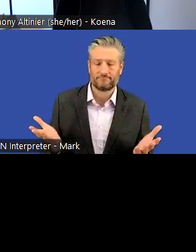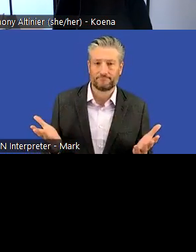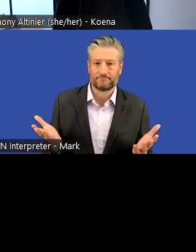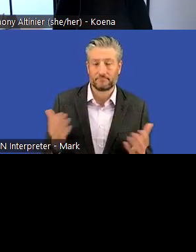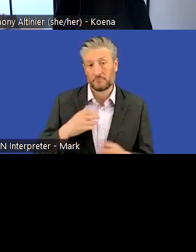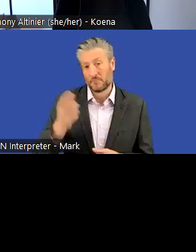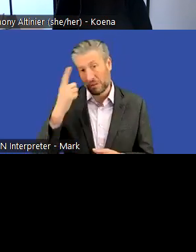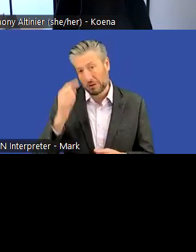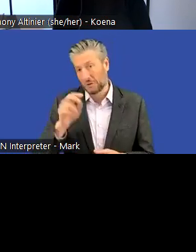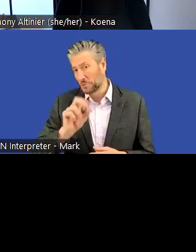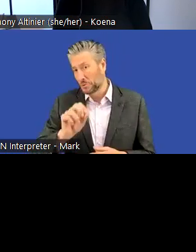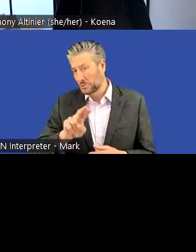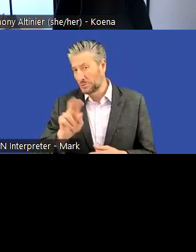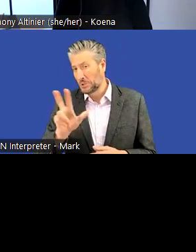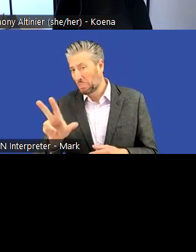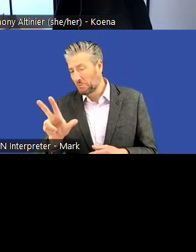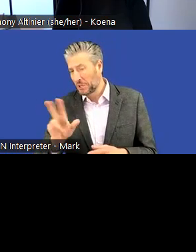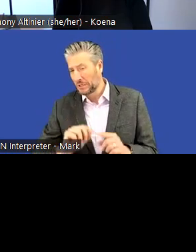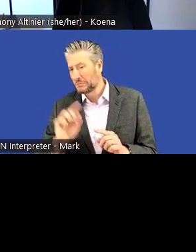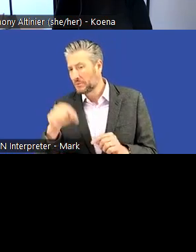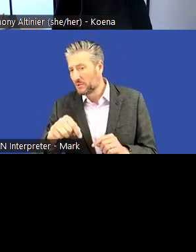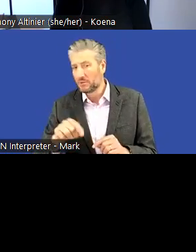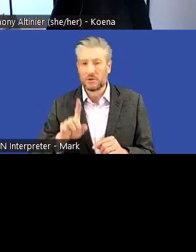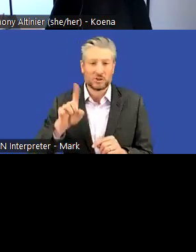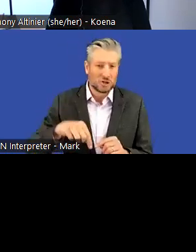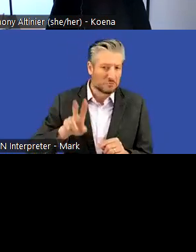2023, I can tell you more.